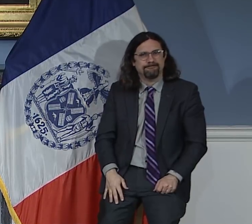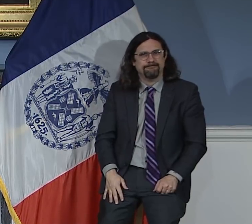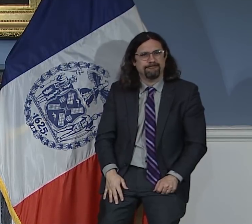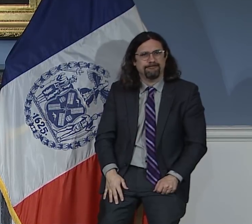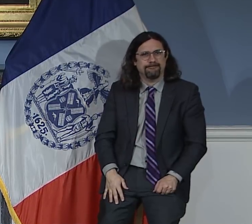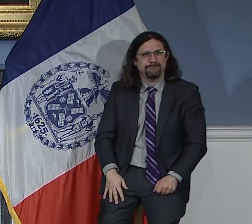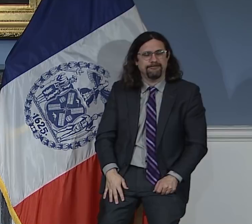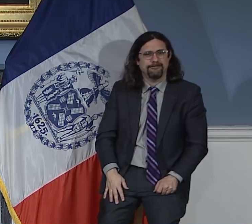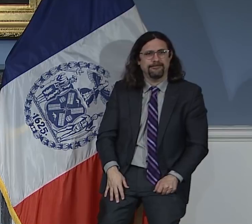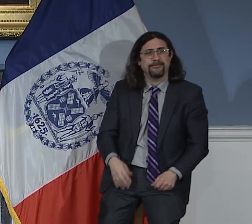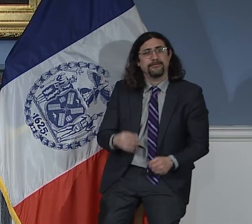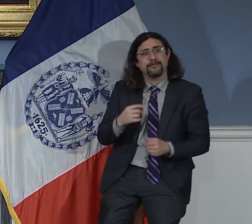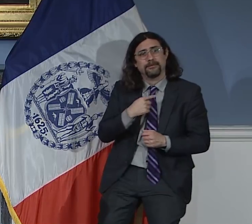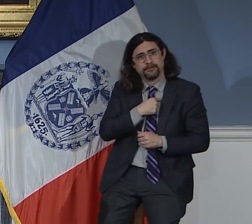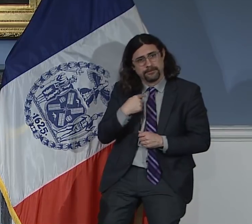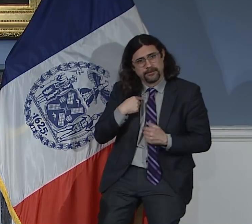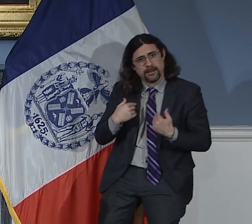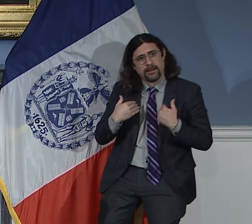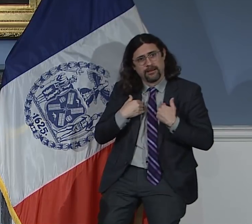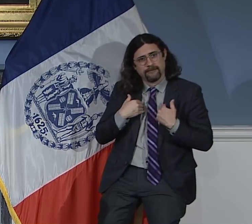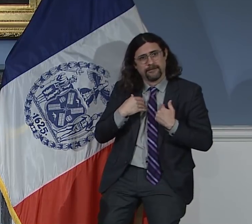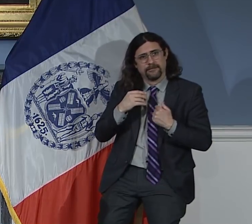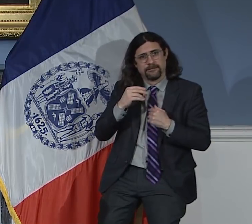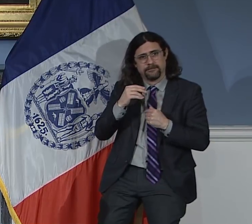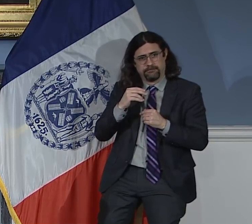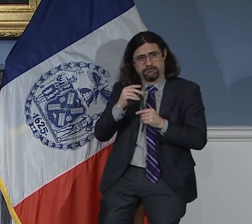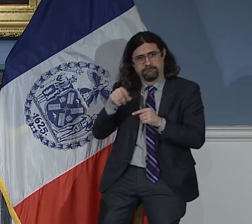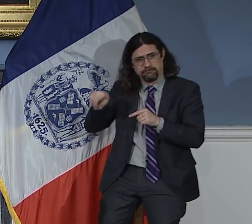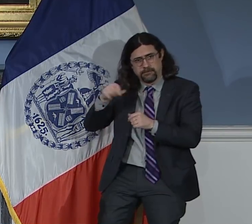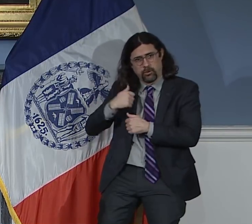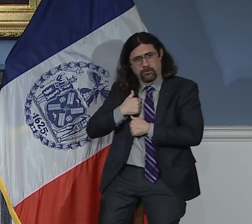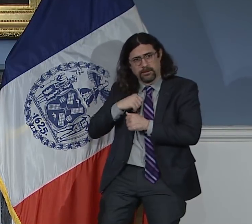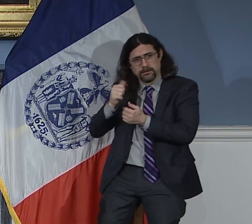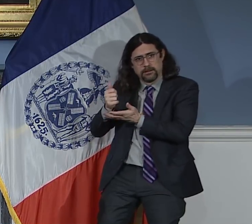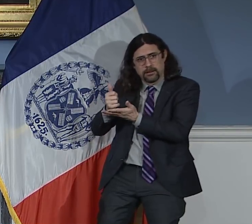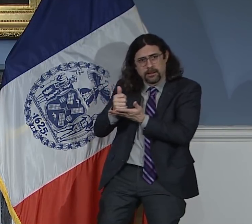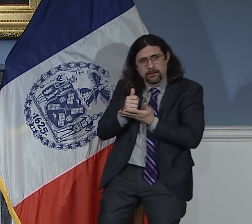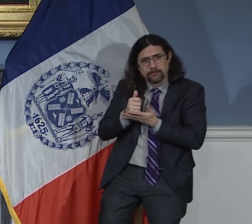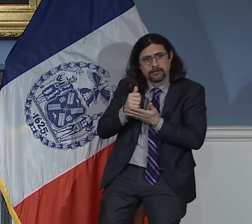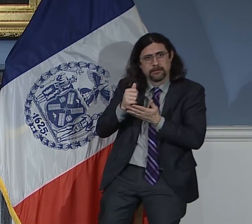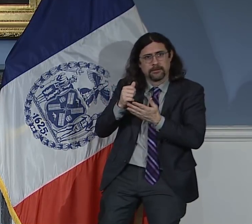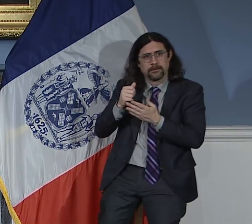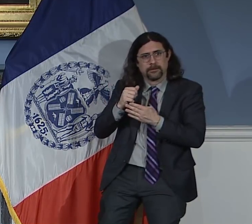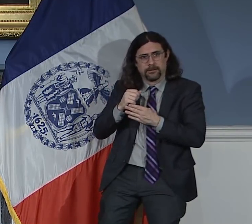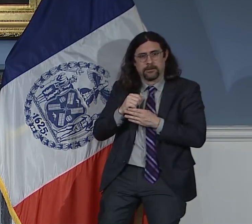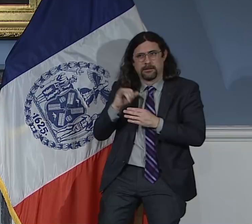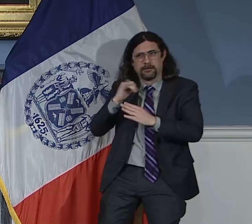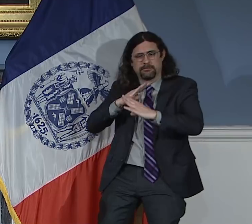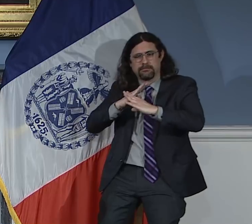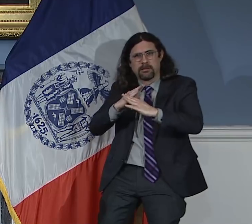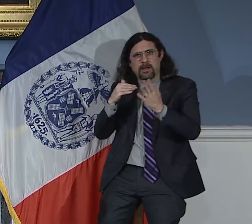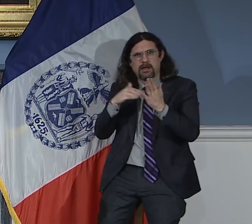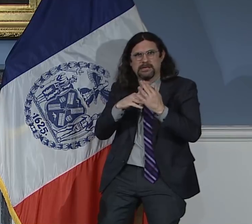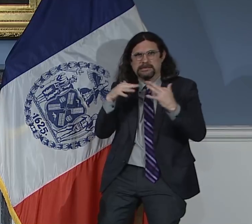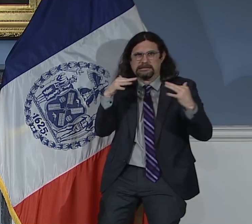TO OUR NATION. HWEA AVERMED FORCES OVER SEAS WHO ARE PROTECTING US AGAINST TERRORISM AND FOREIGN